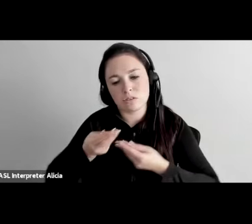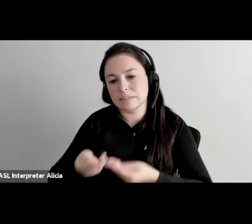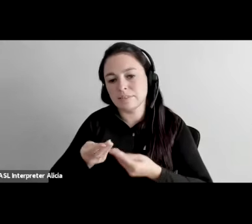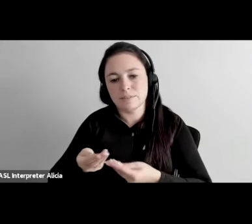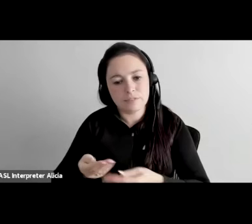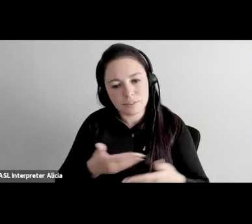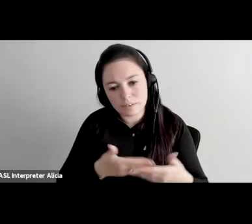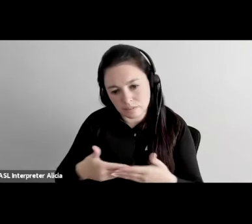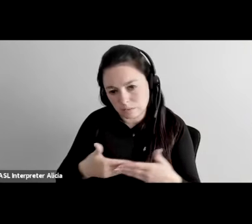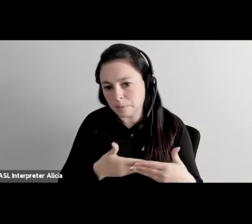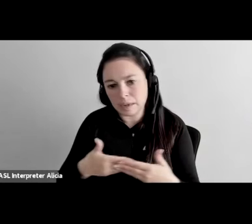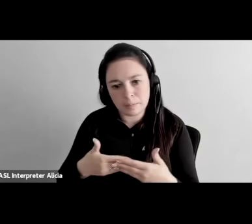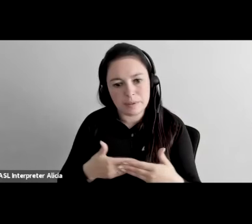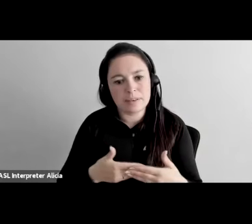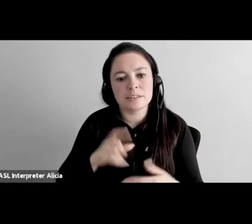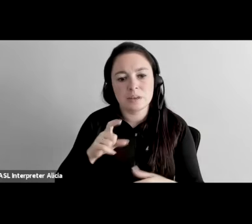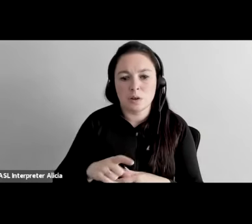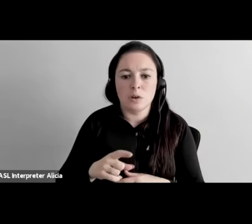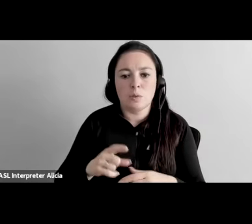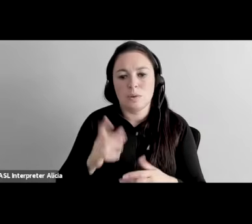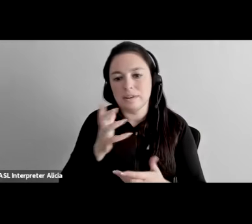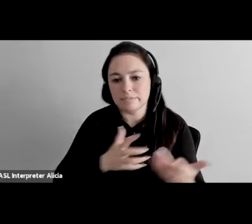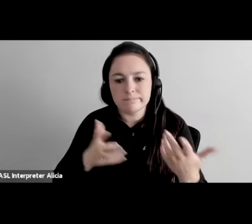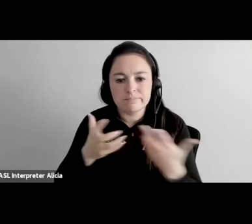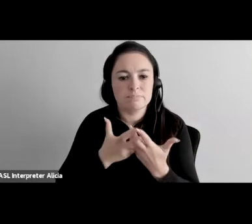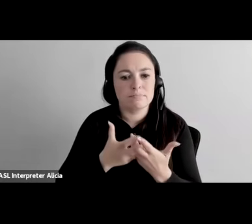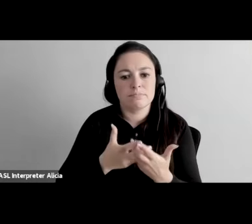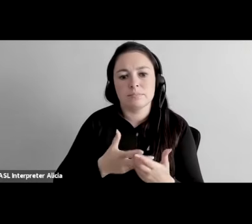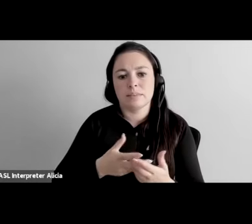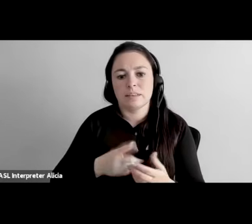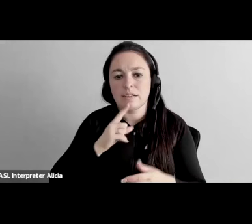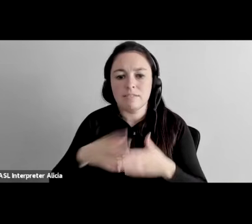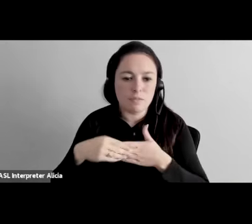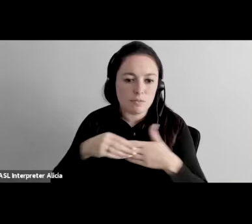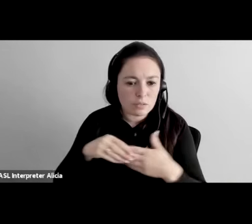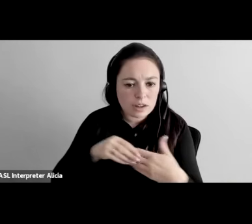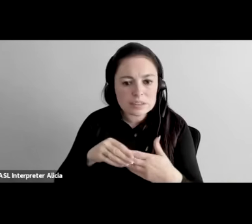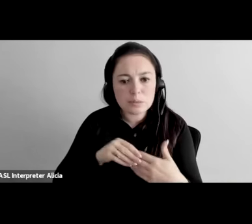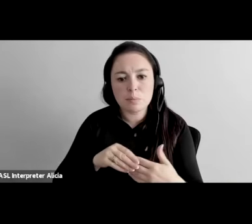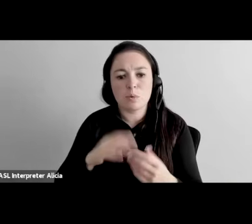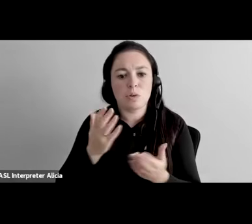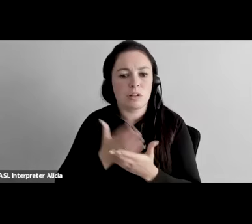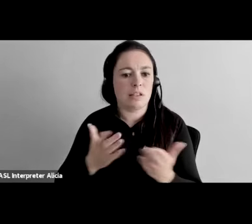for practitioners please be patient be adaptable and be ready to meet us where we are.